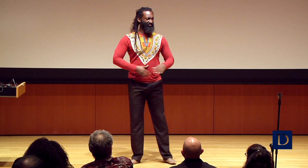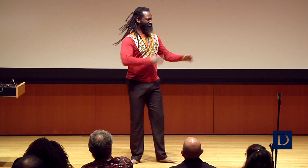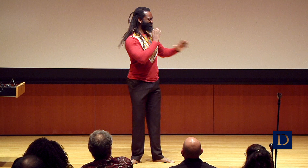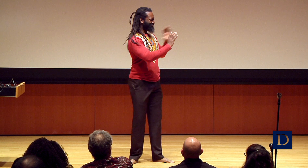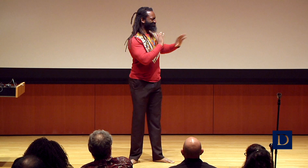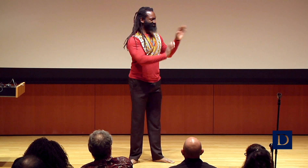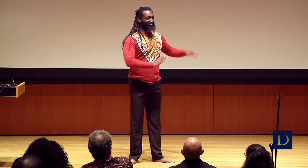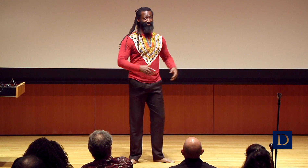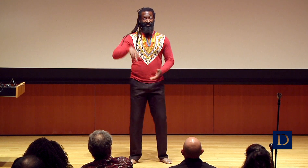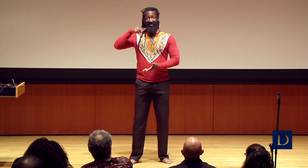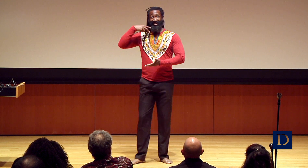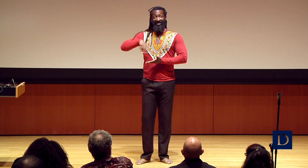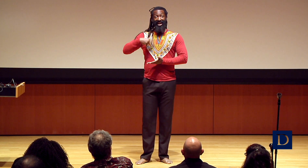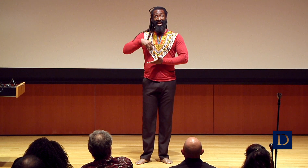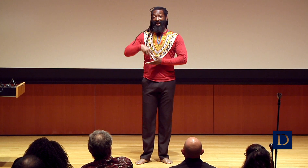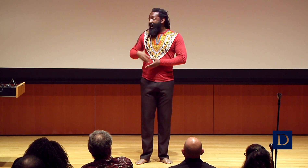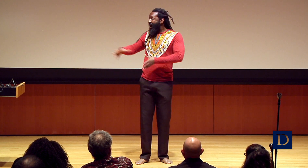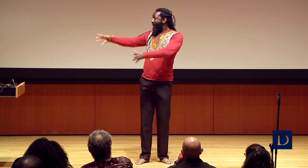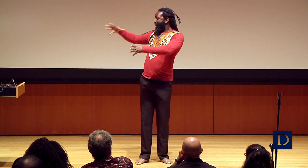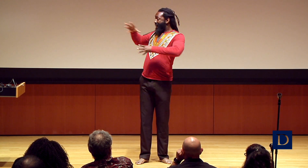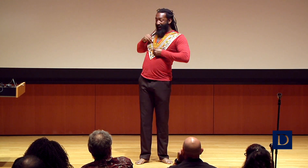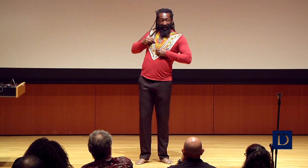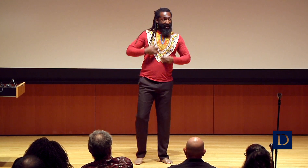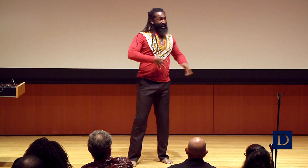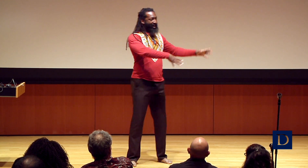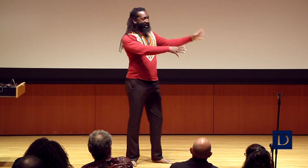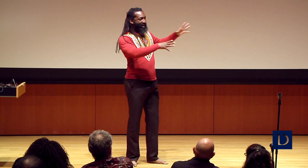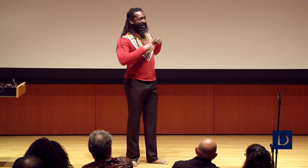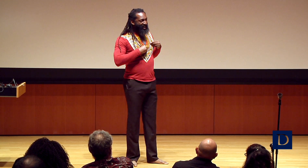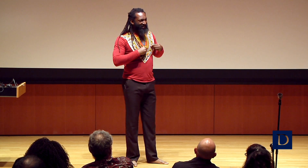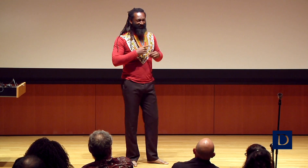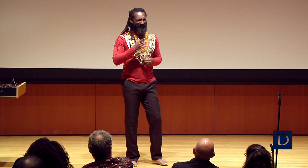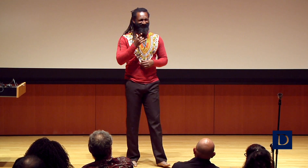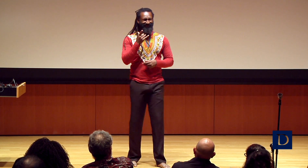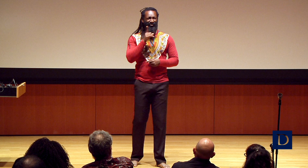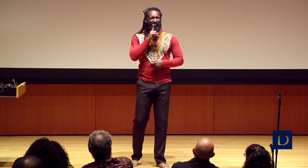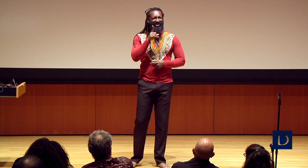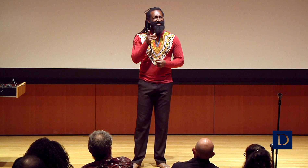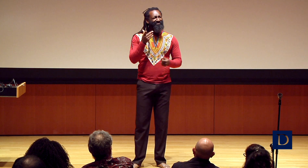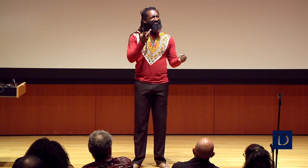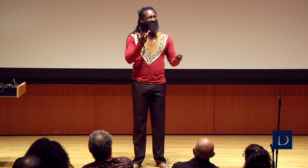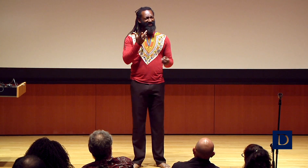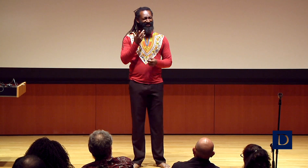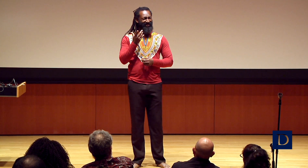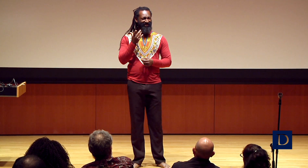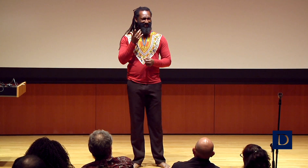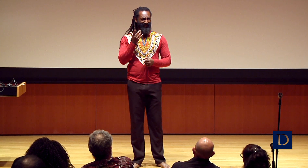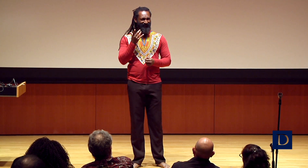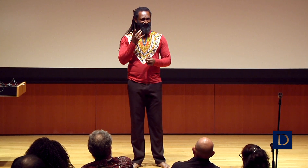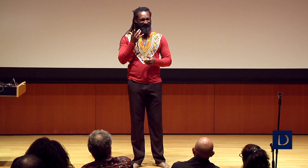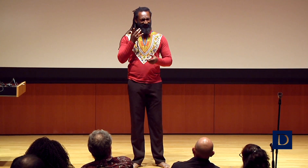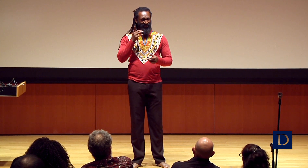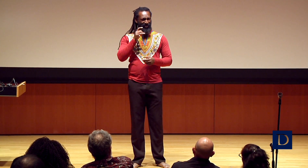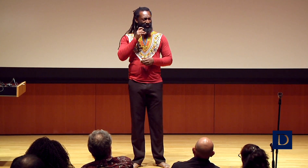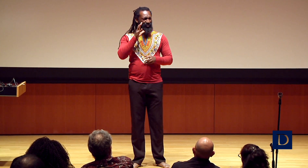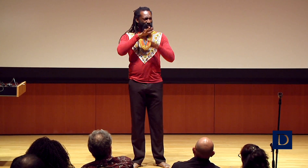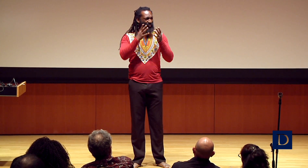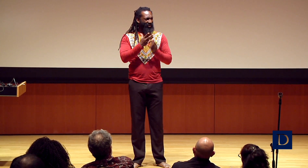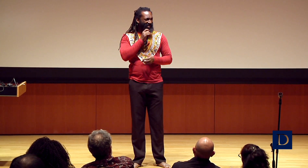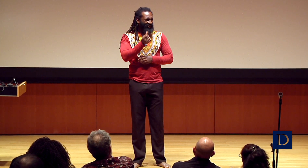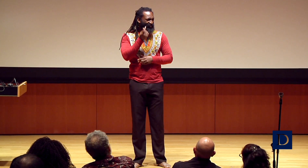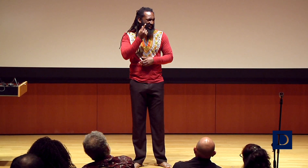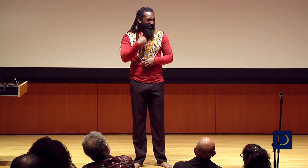I was trying to communicate with the hearing world and the Deaf world, and when I saw dance, I realized it could make me a member of both communities.